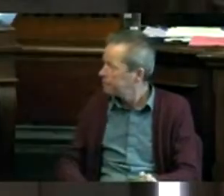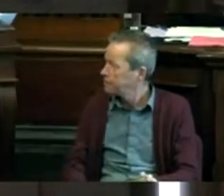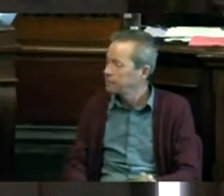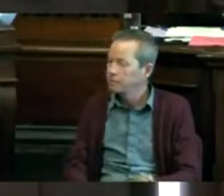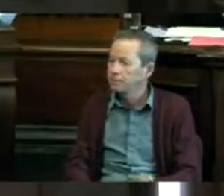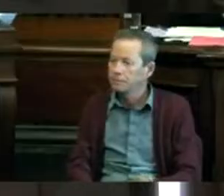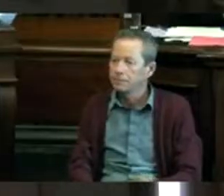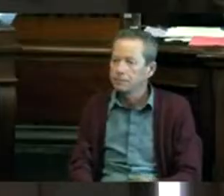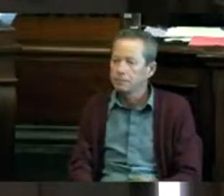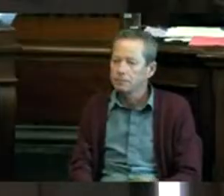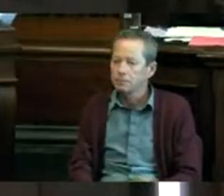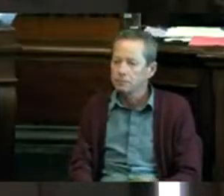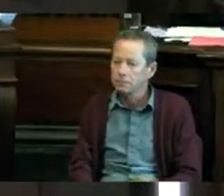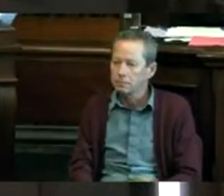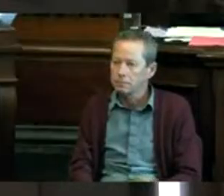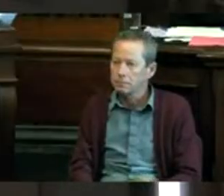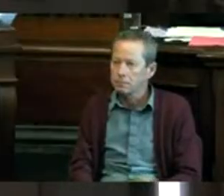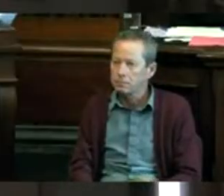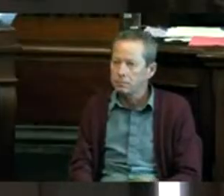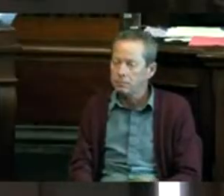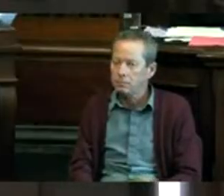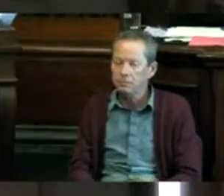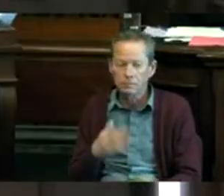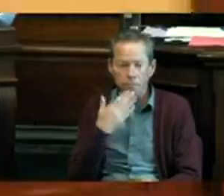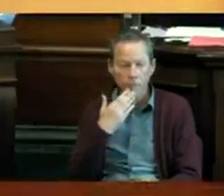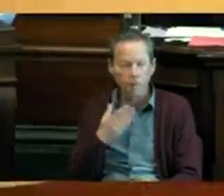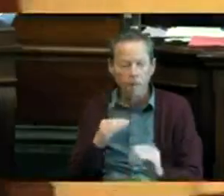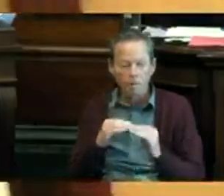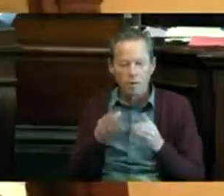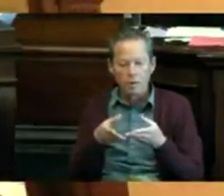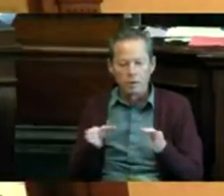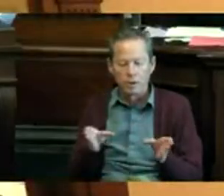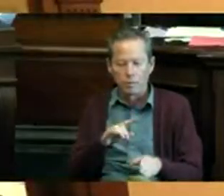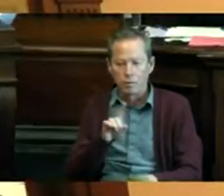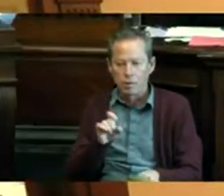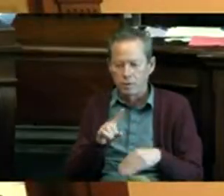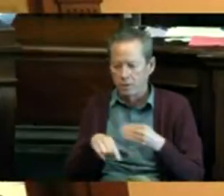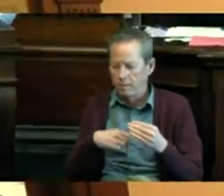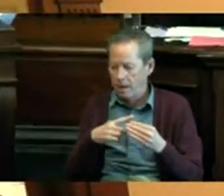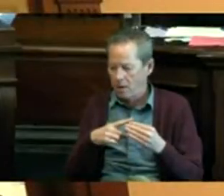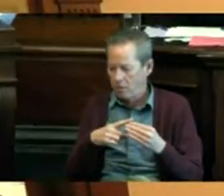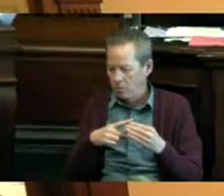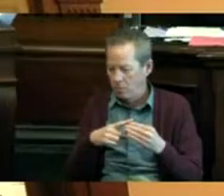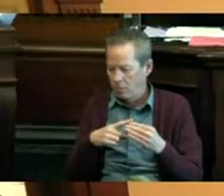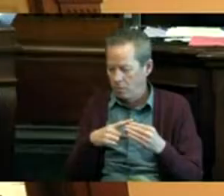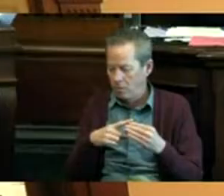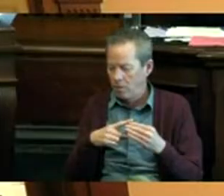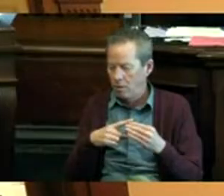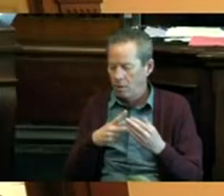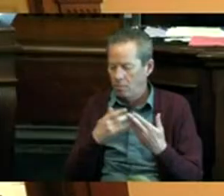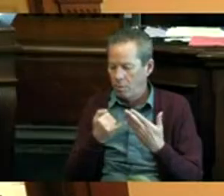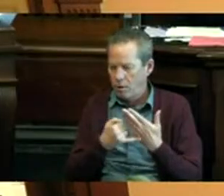in the industry. Got it. Council